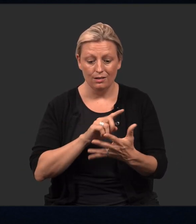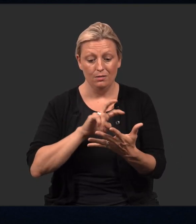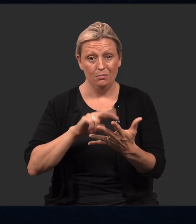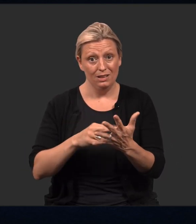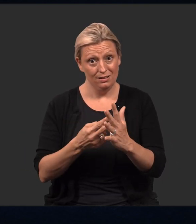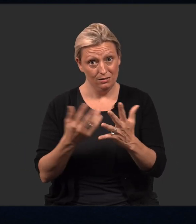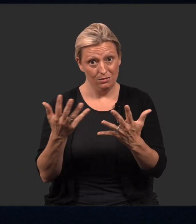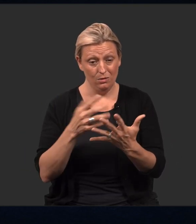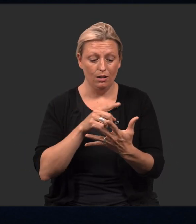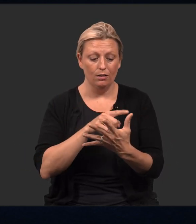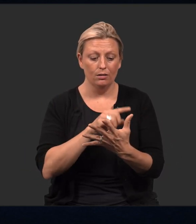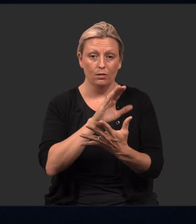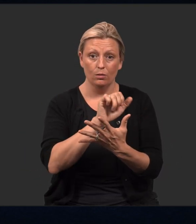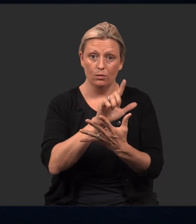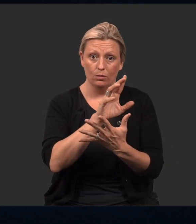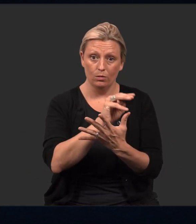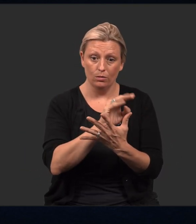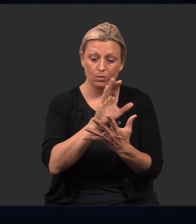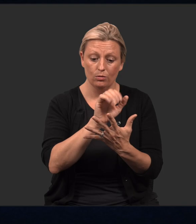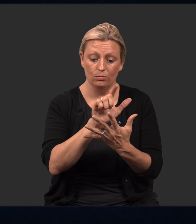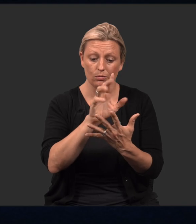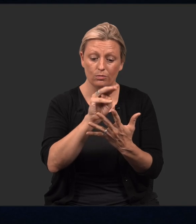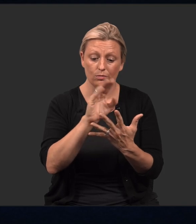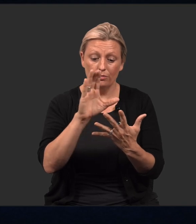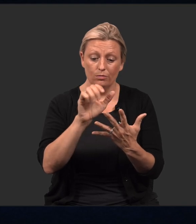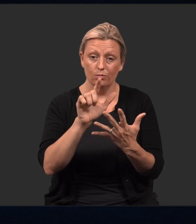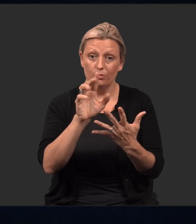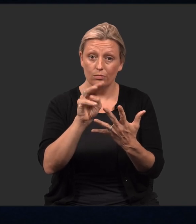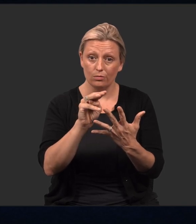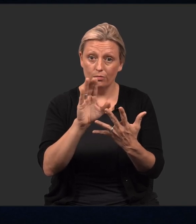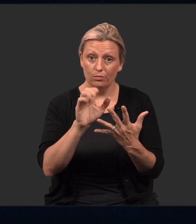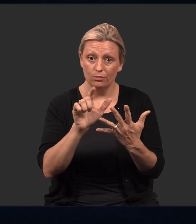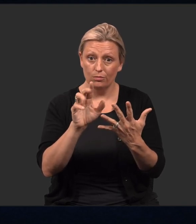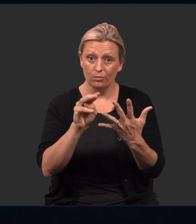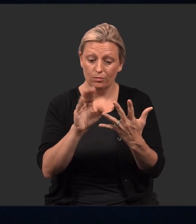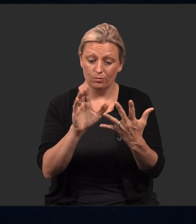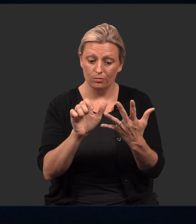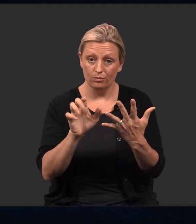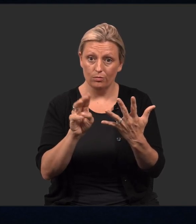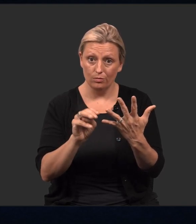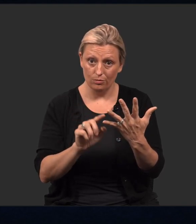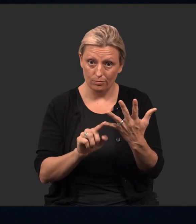And once you have repeated the word five times,